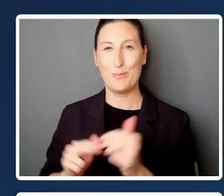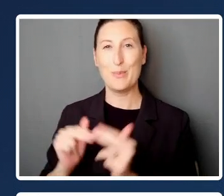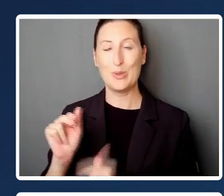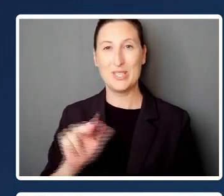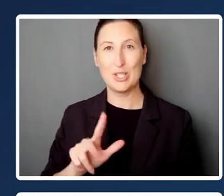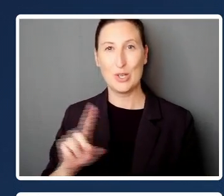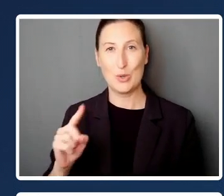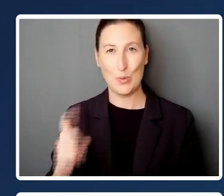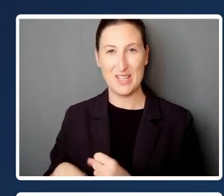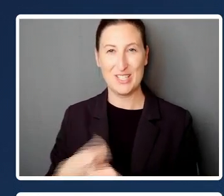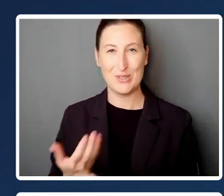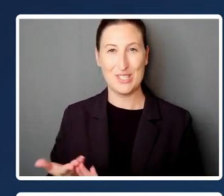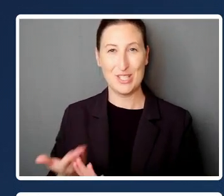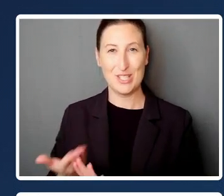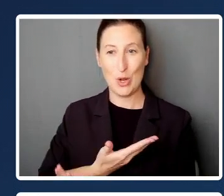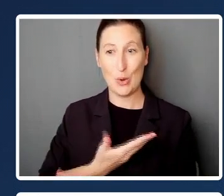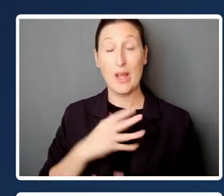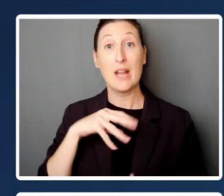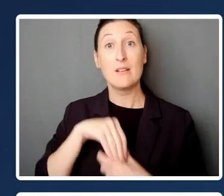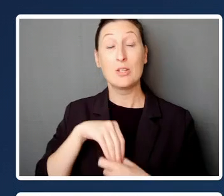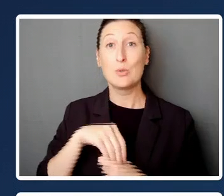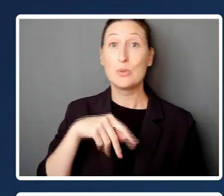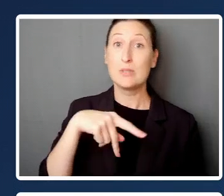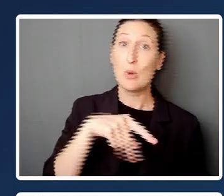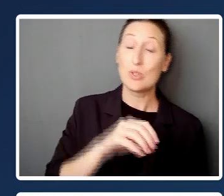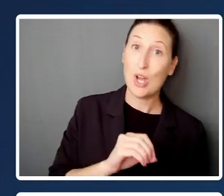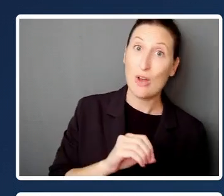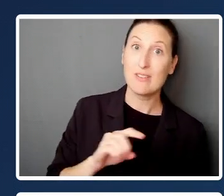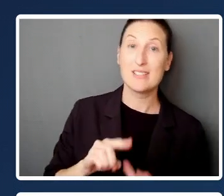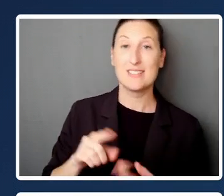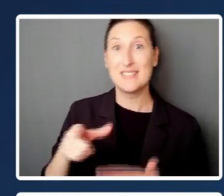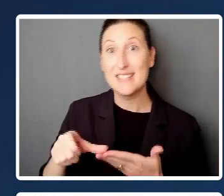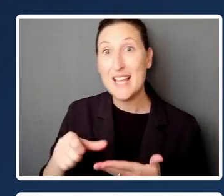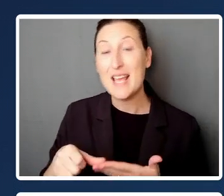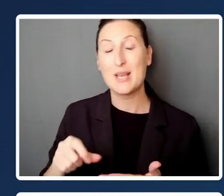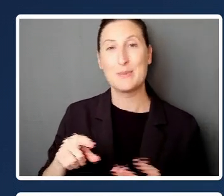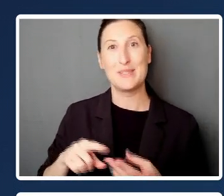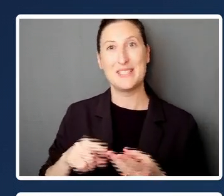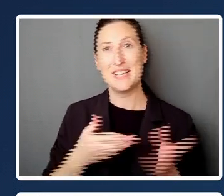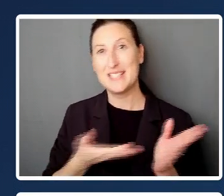mail delivery, postage stamps, postal workers, vehicles, systems, and processes, all those things